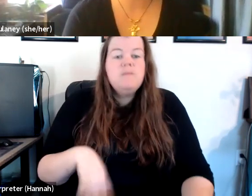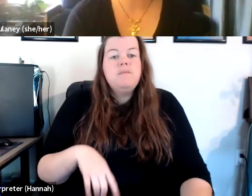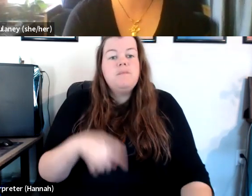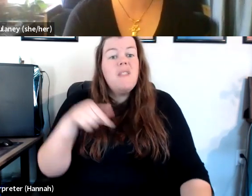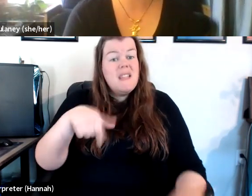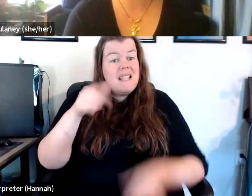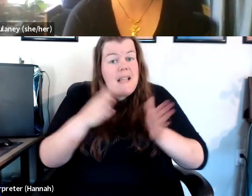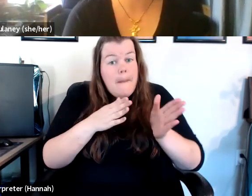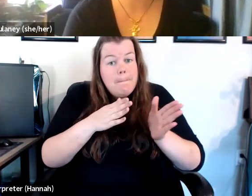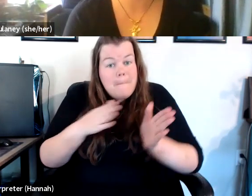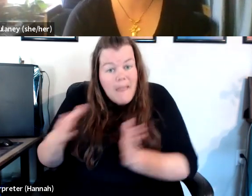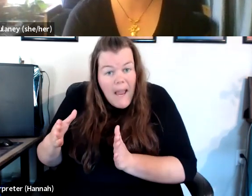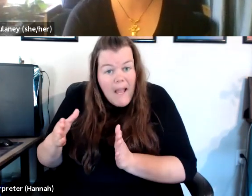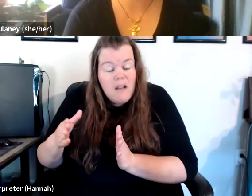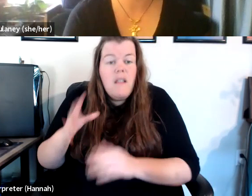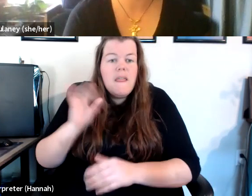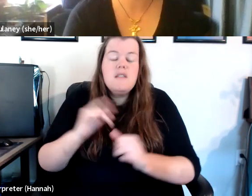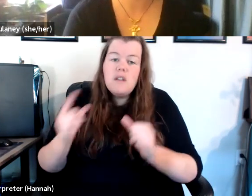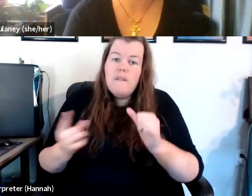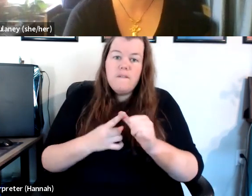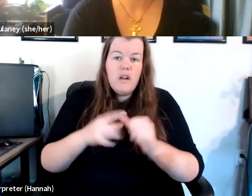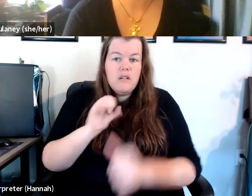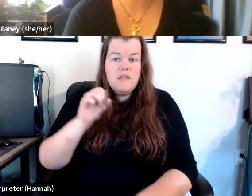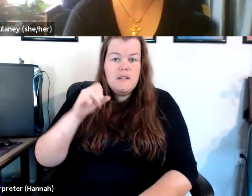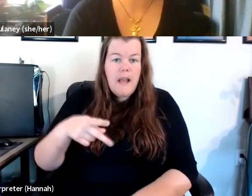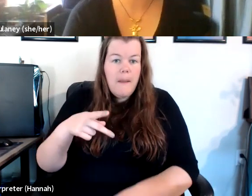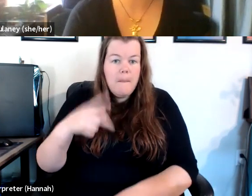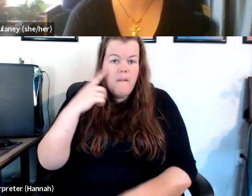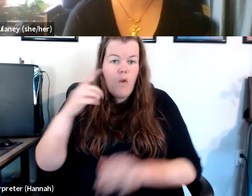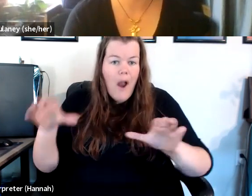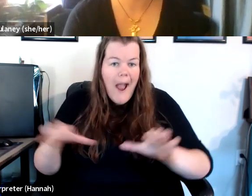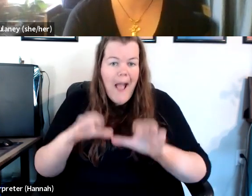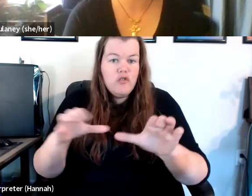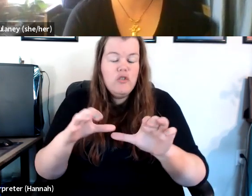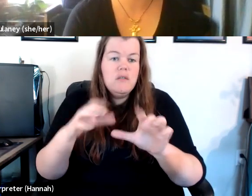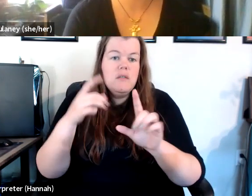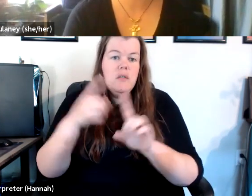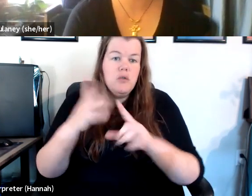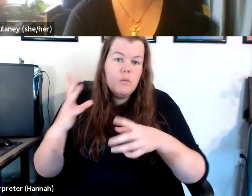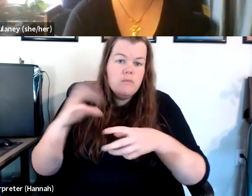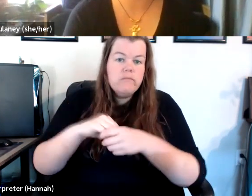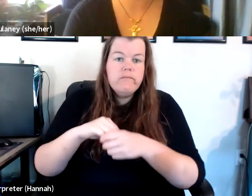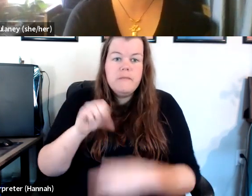a plan is the first step toward the actions that will help make the use of SDM and LRAs more common